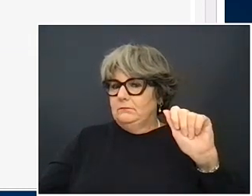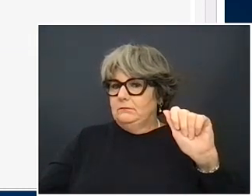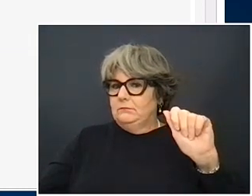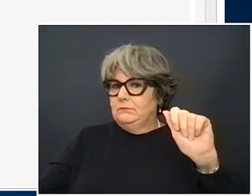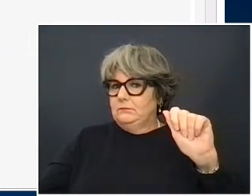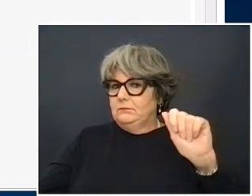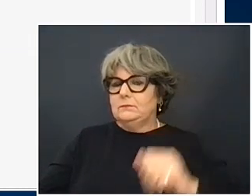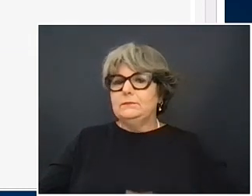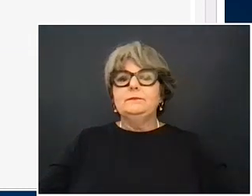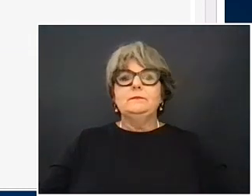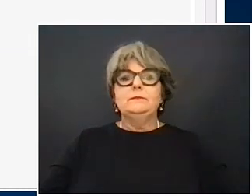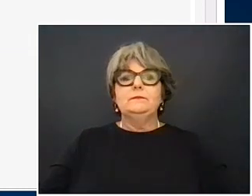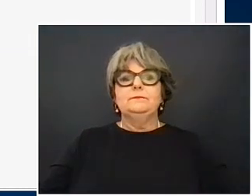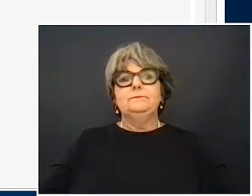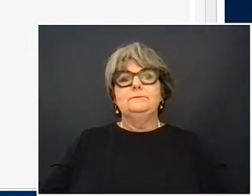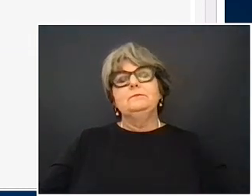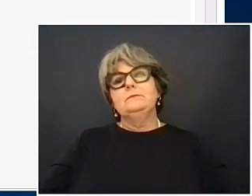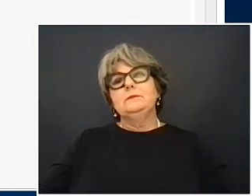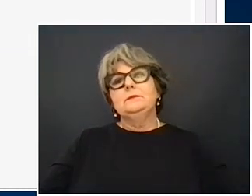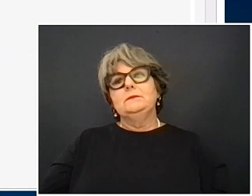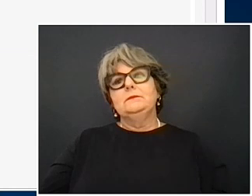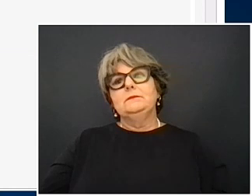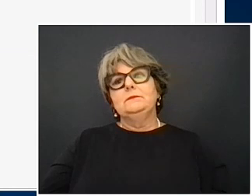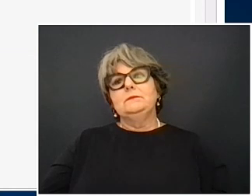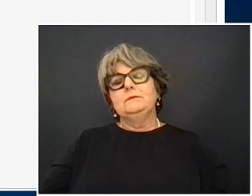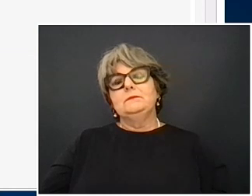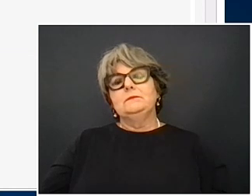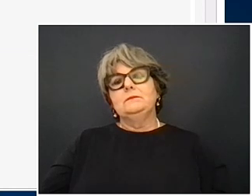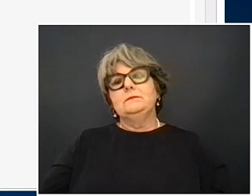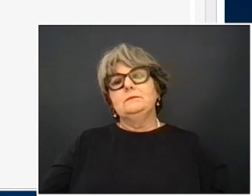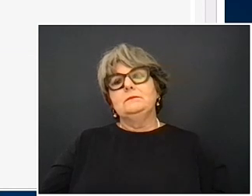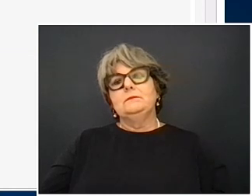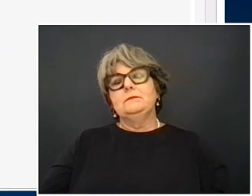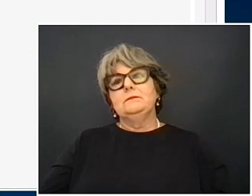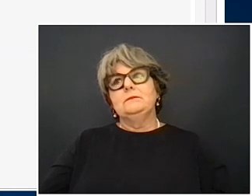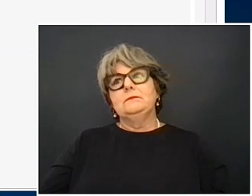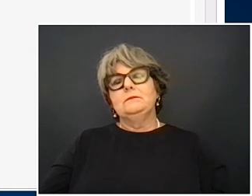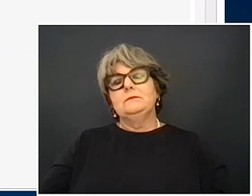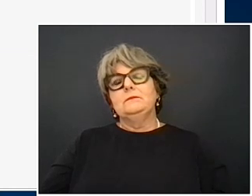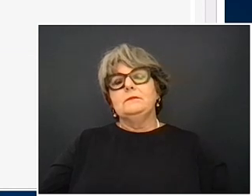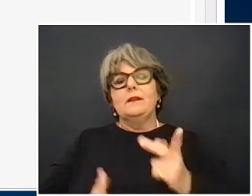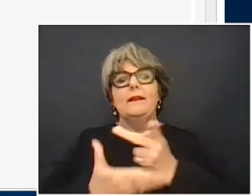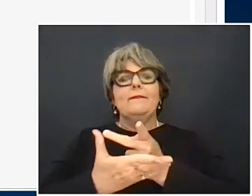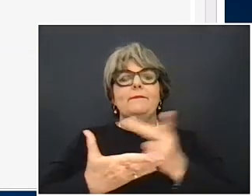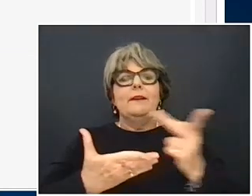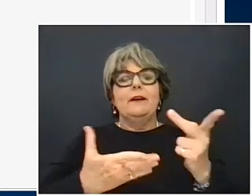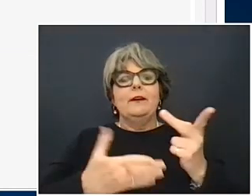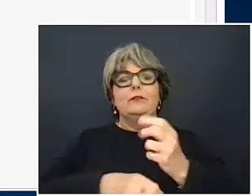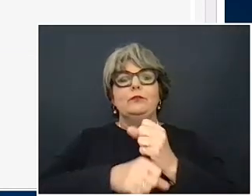talking more about failure to secure teach out agreements.